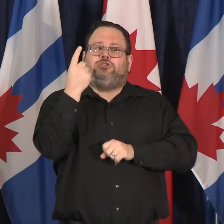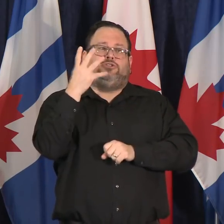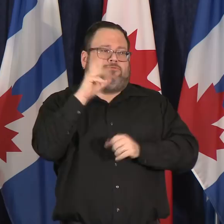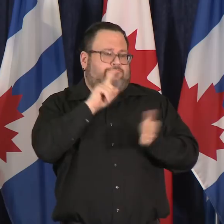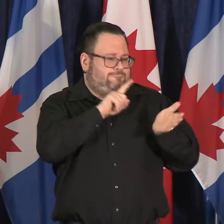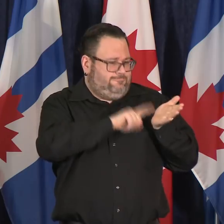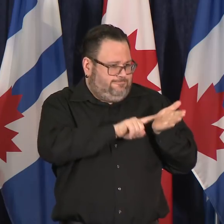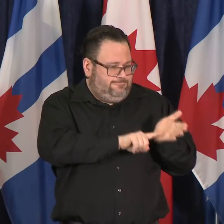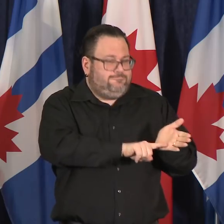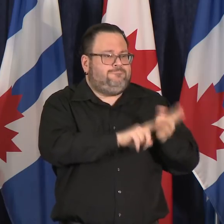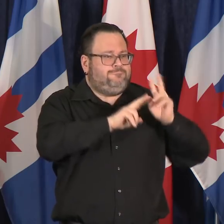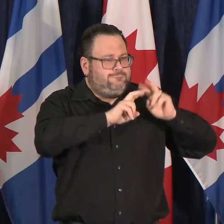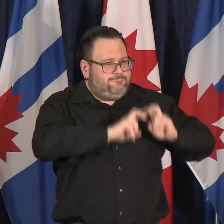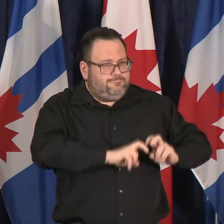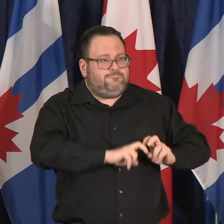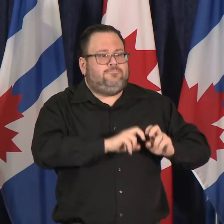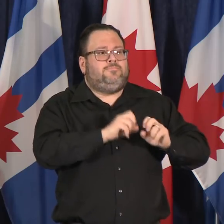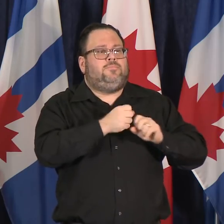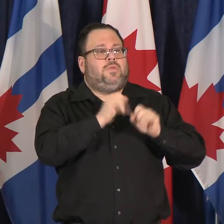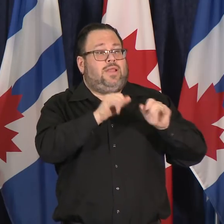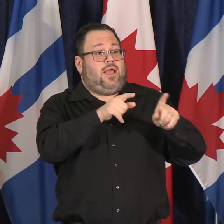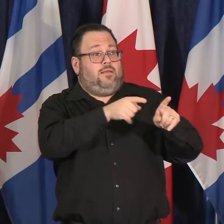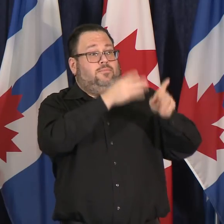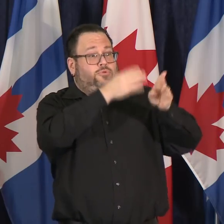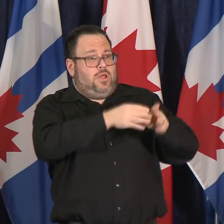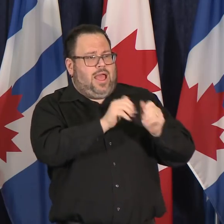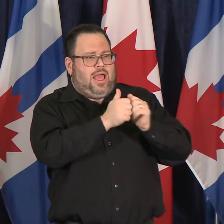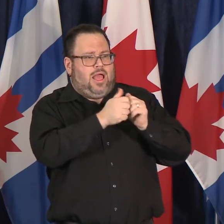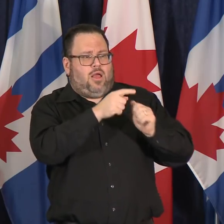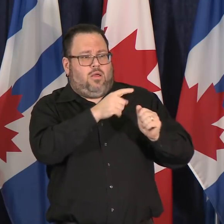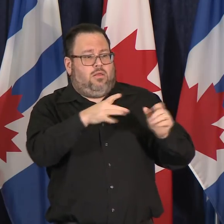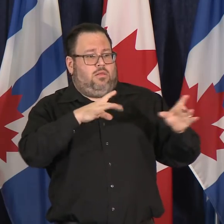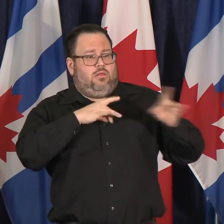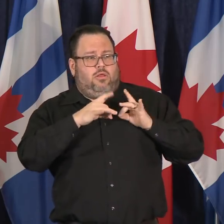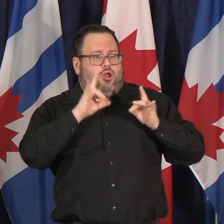understand one how they might have actually acquired the disease and two to